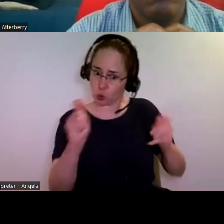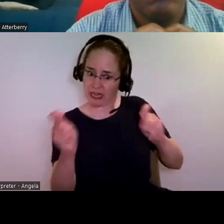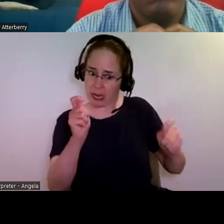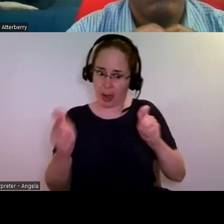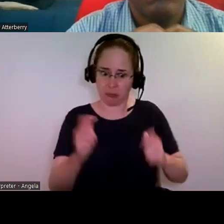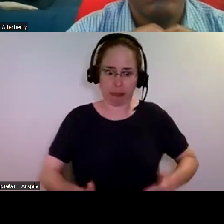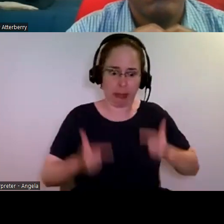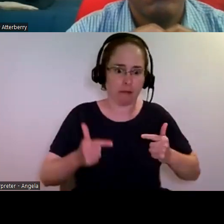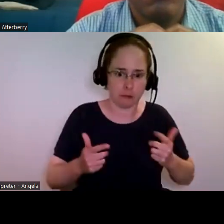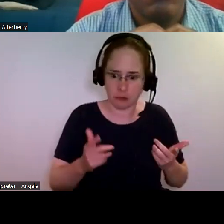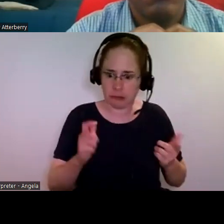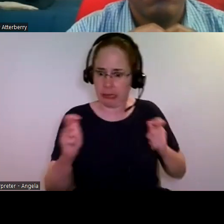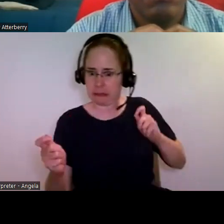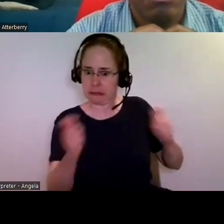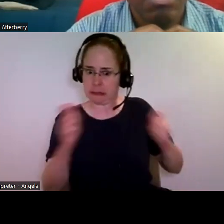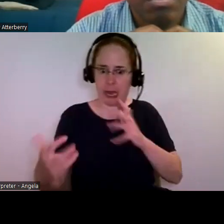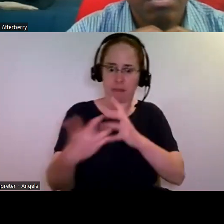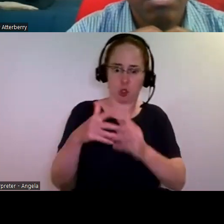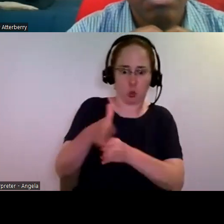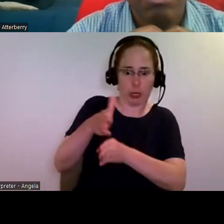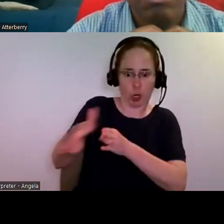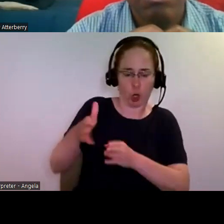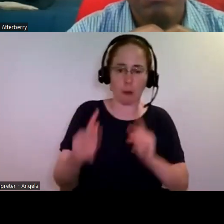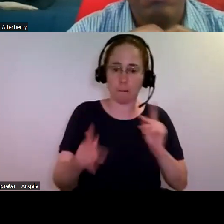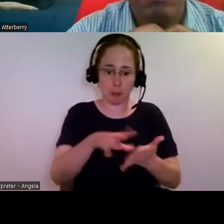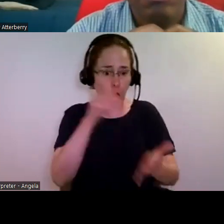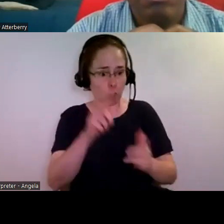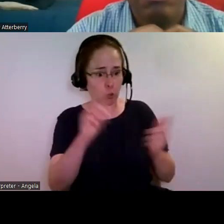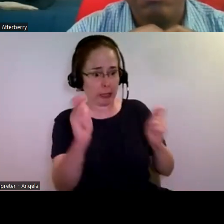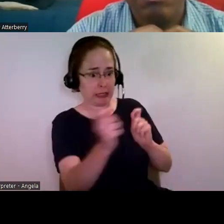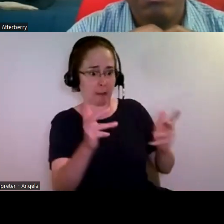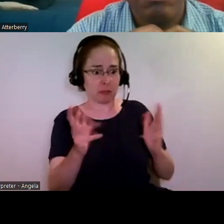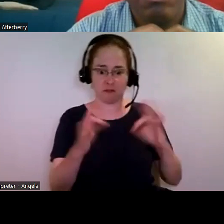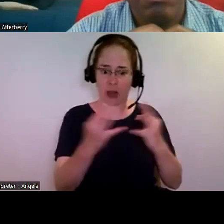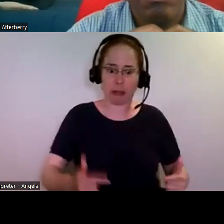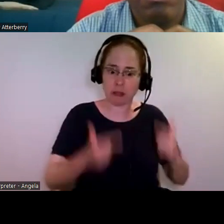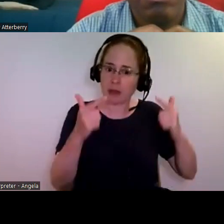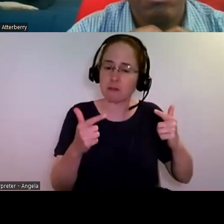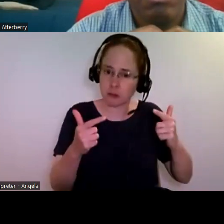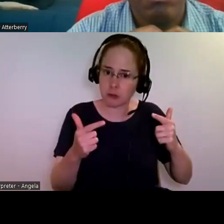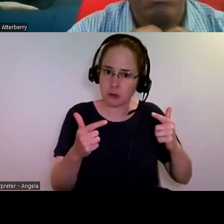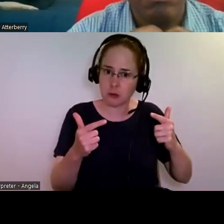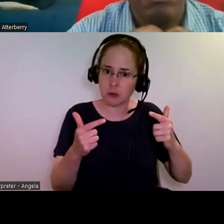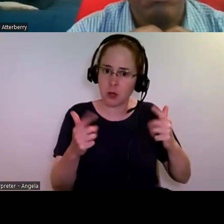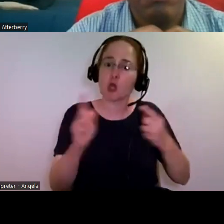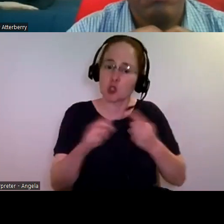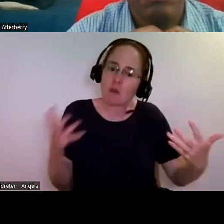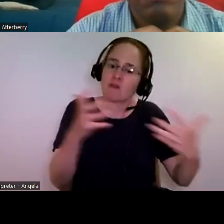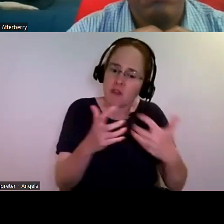people learn to adapt their career, people learn to adapt their family life to fit their needs. And